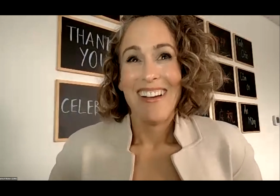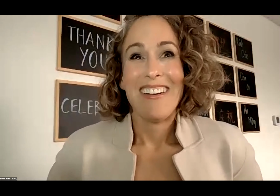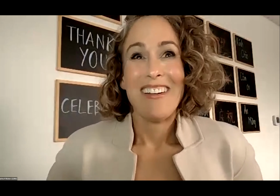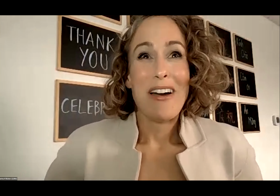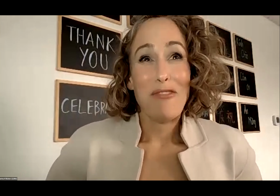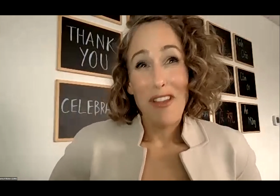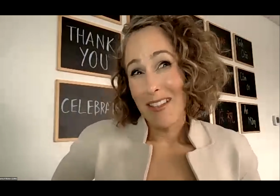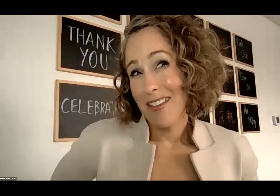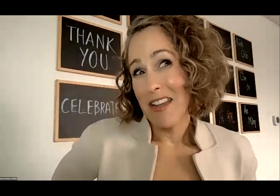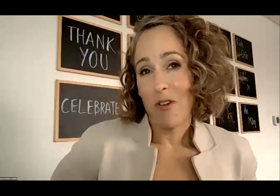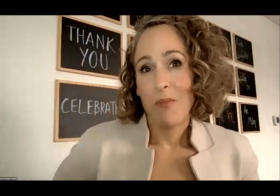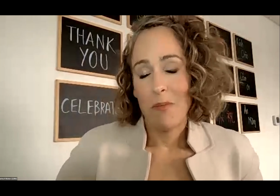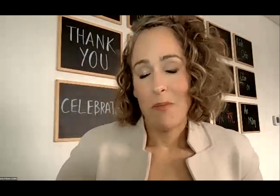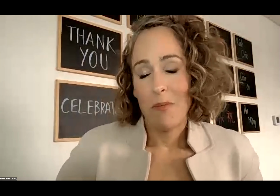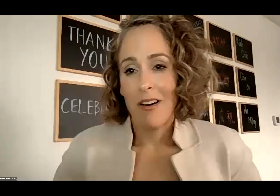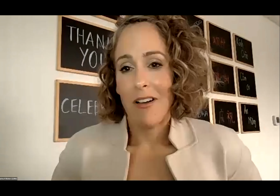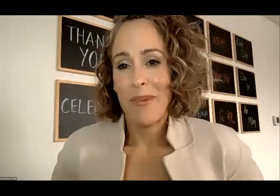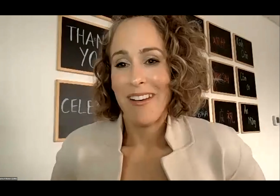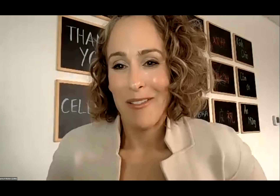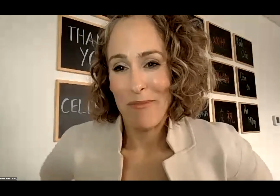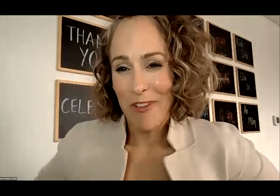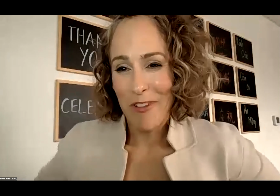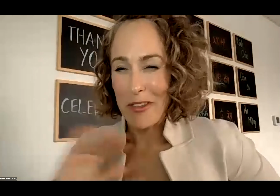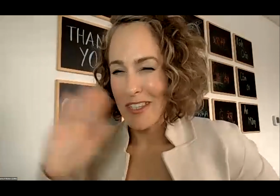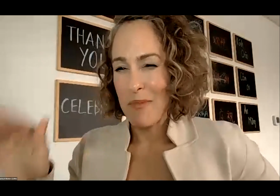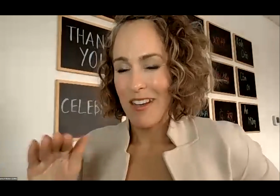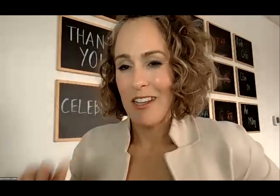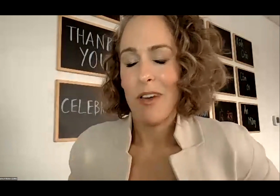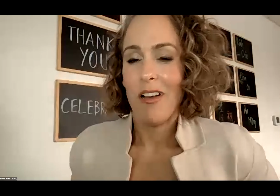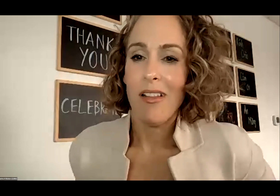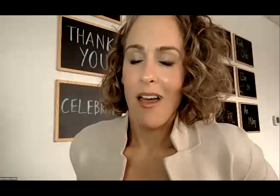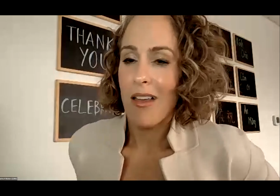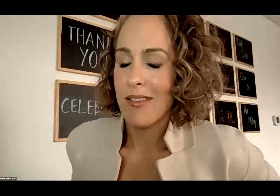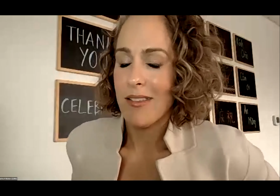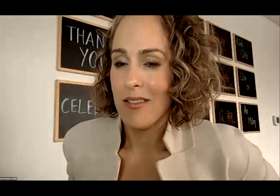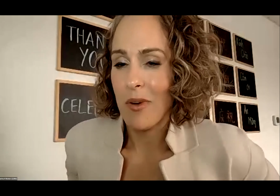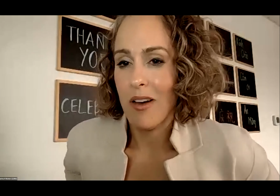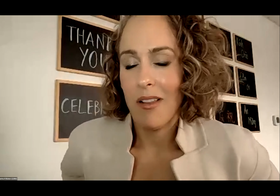I've lost a number of people on the call but I'll follow this up in an email as well.